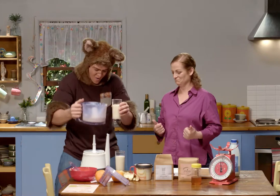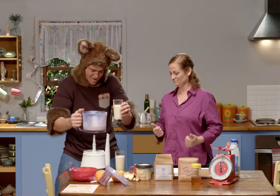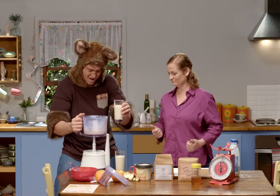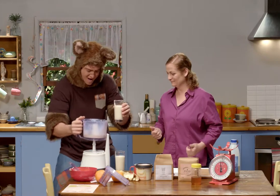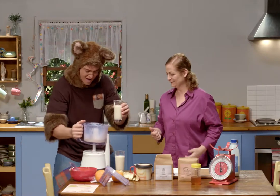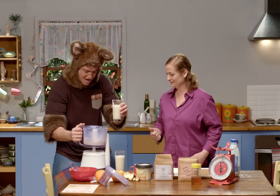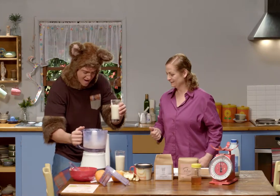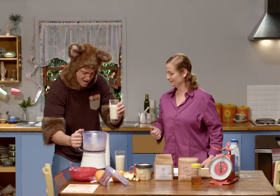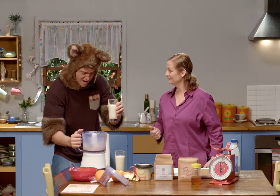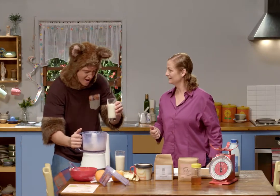Good.